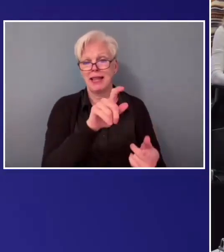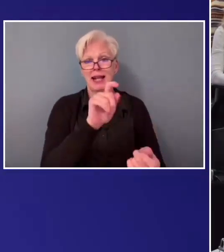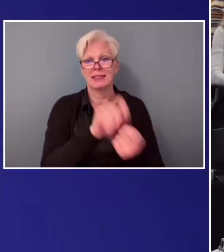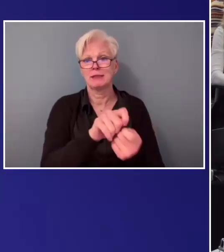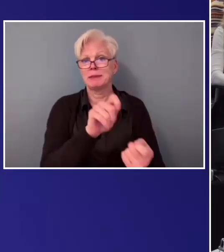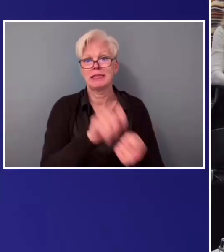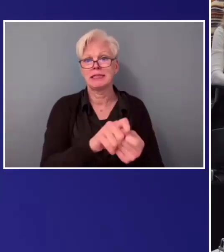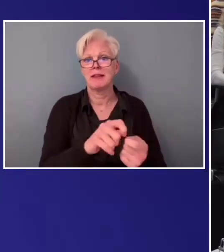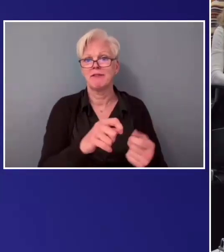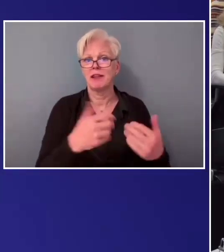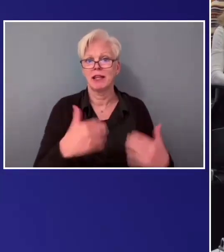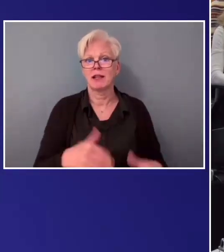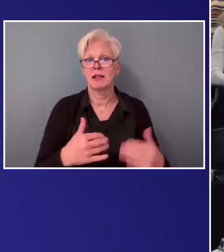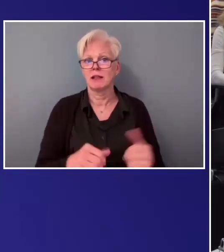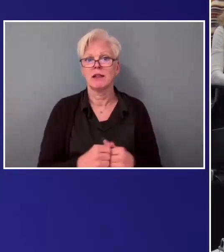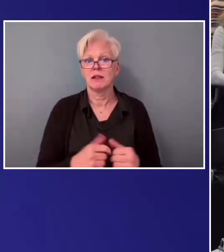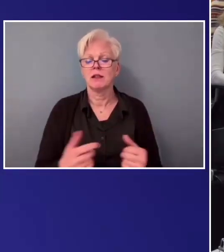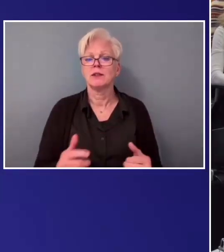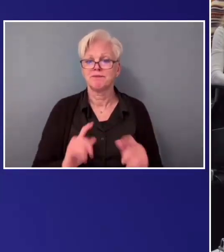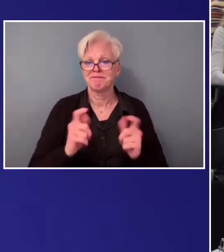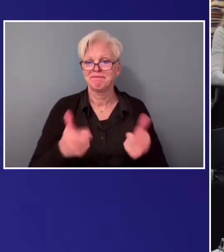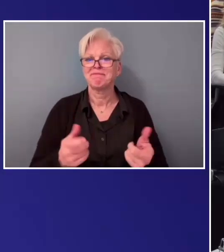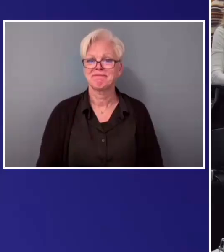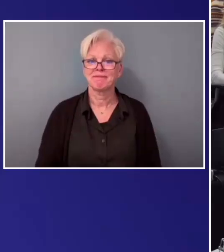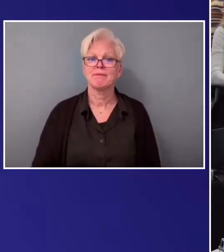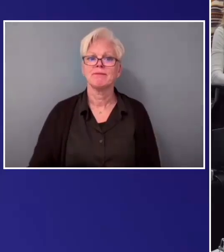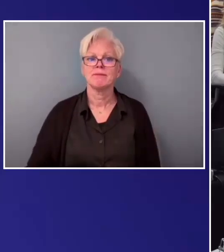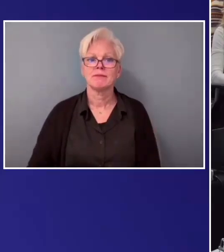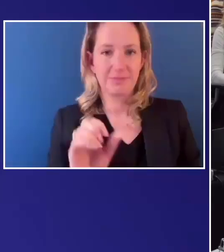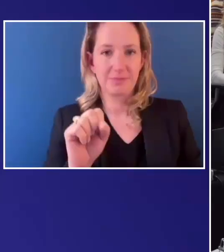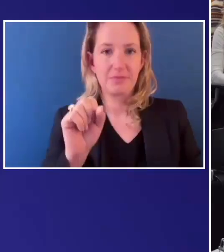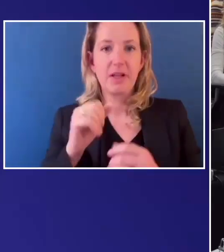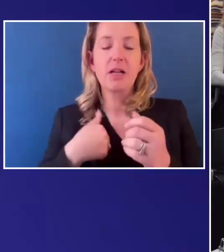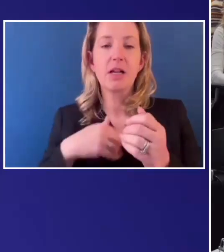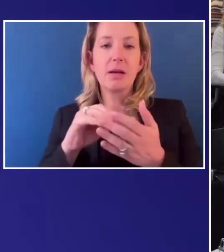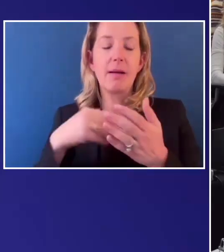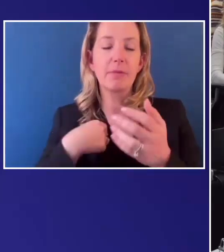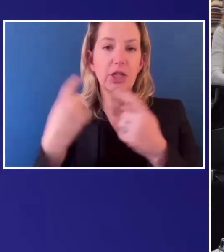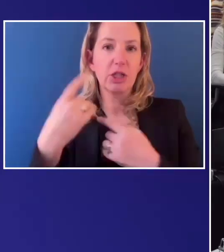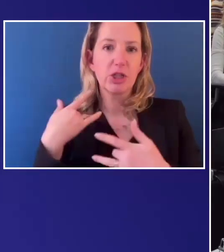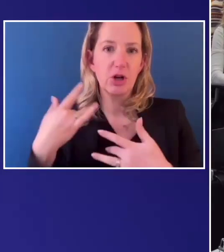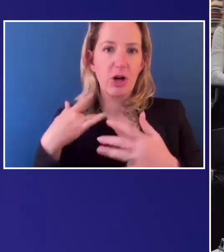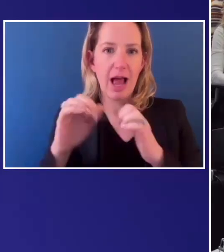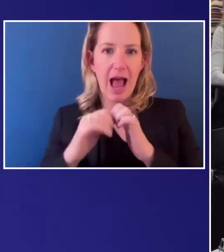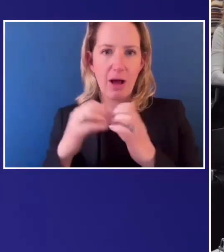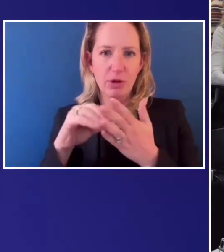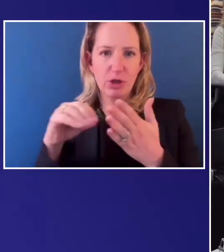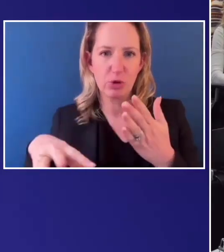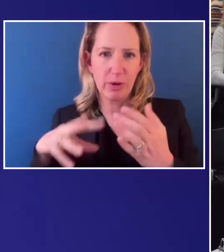I'm concerned about how student veterans and student service members are going to be looking at this data, not knowing or not